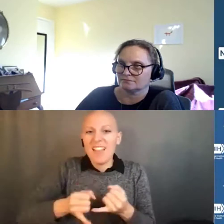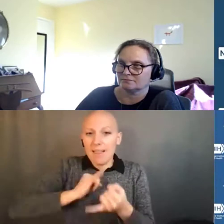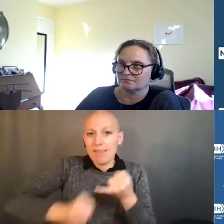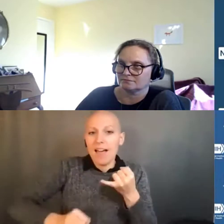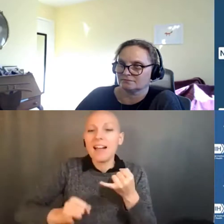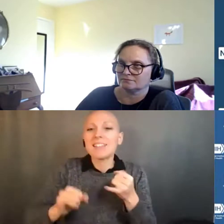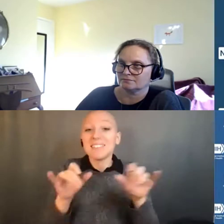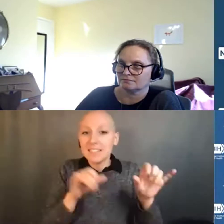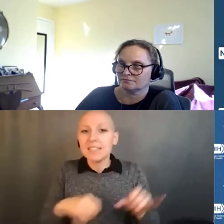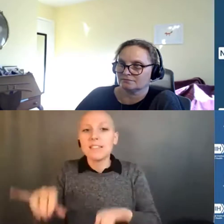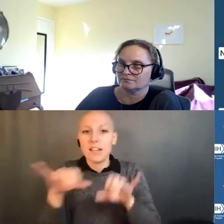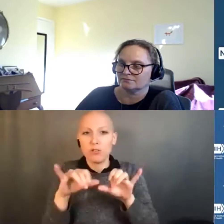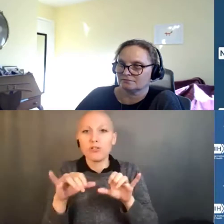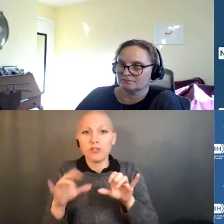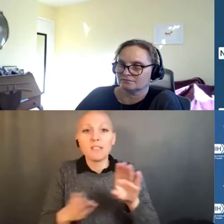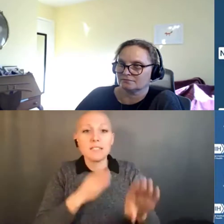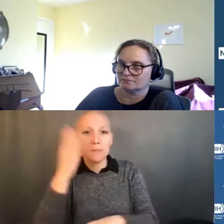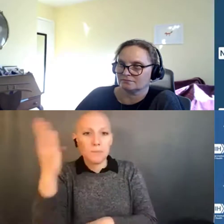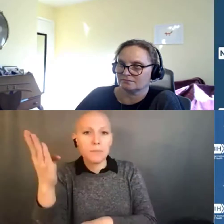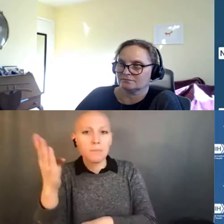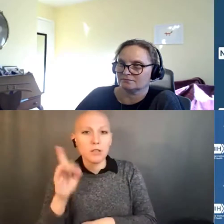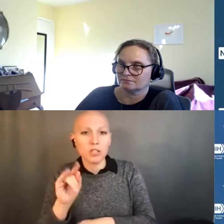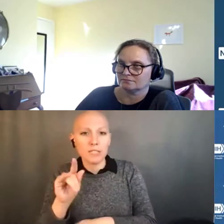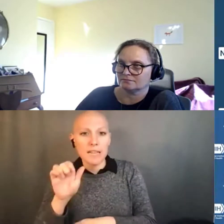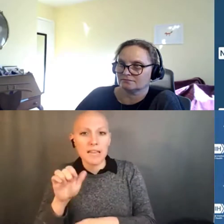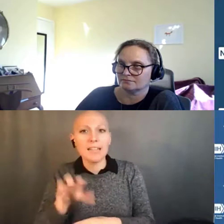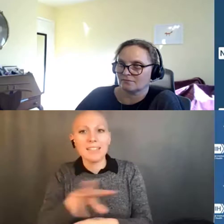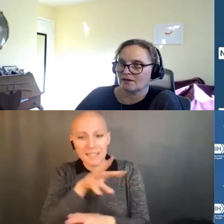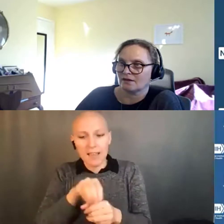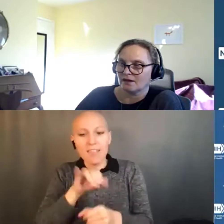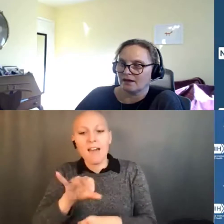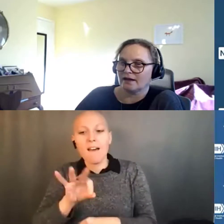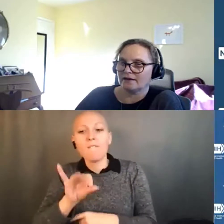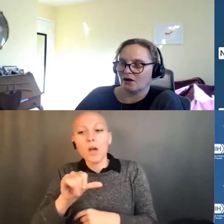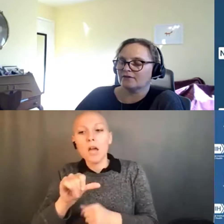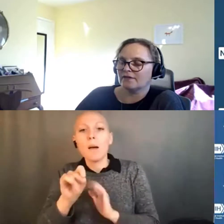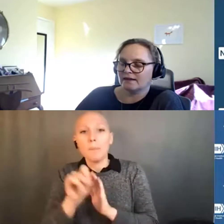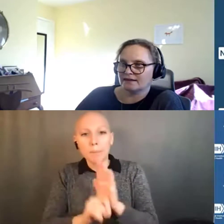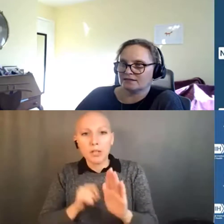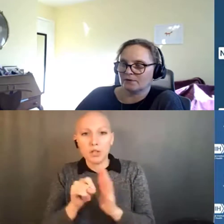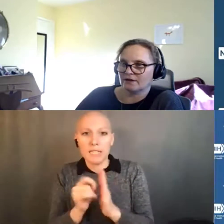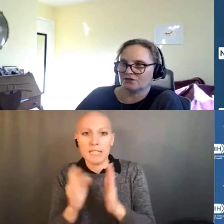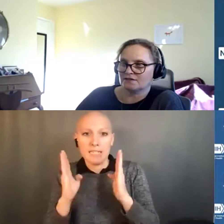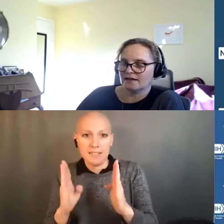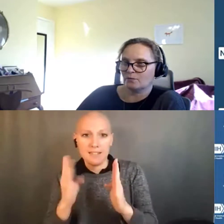that falls within the FOA period, if that makes sense. Emily Linde: And often that expiration date